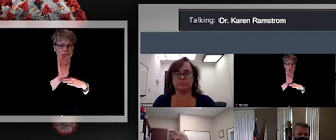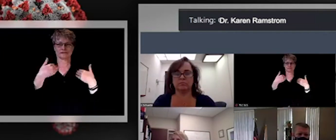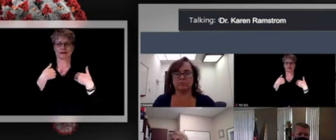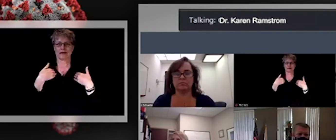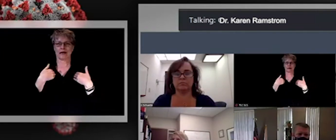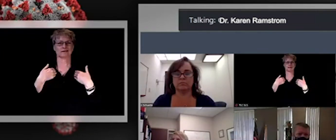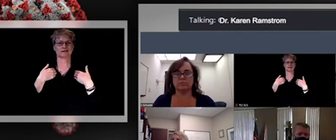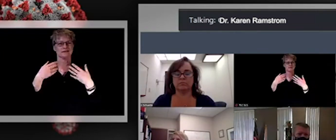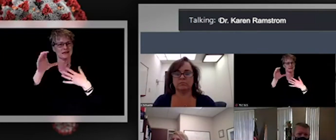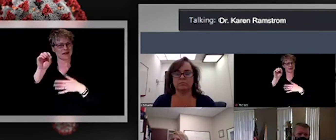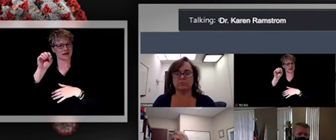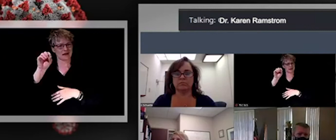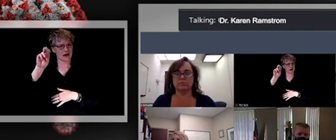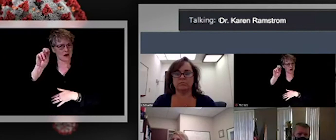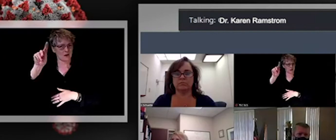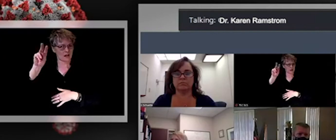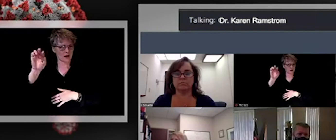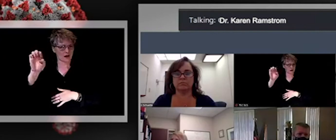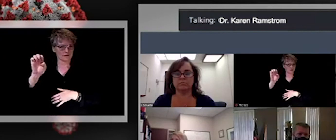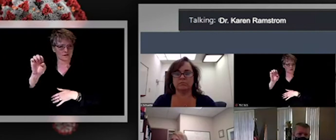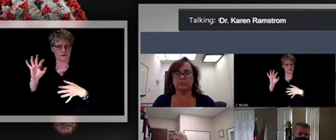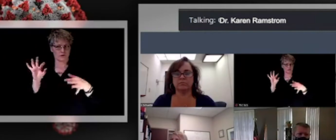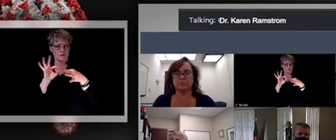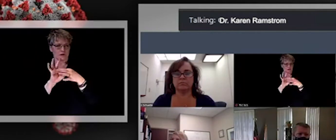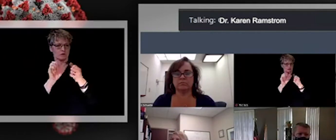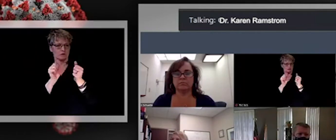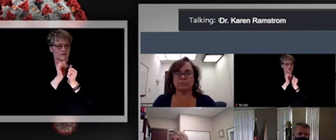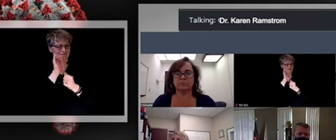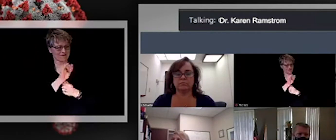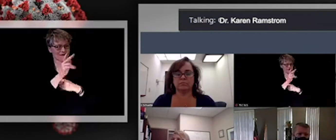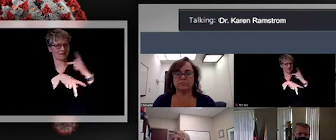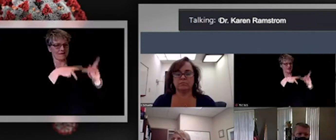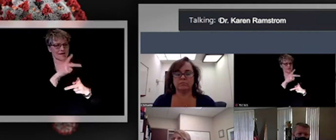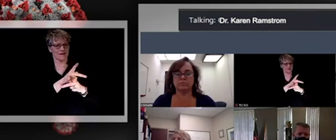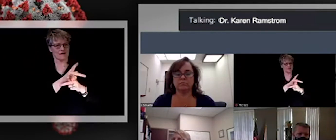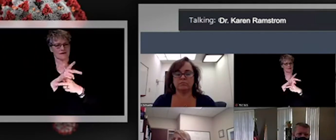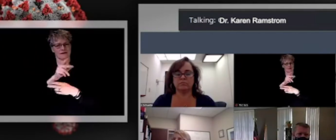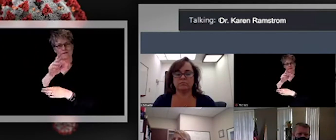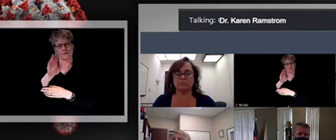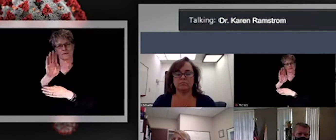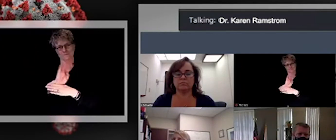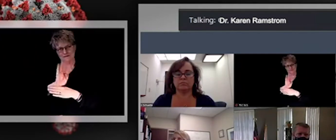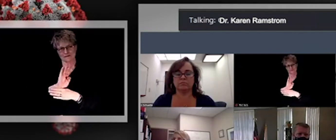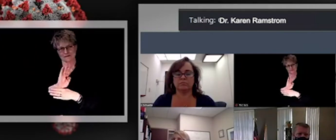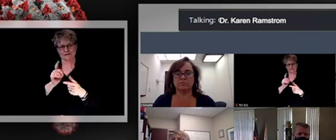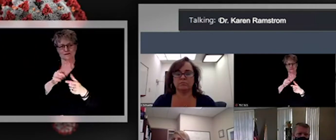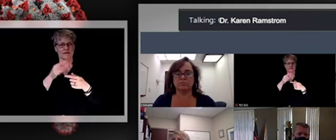of a sector, that type of venue, how those prevention practices should be implemented